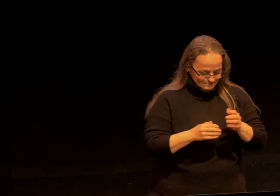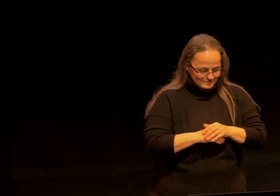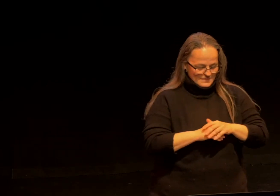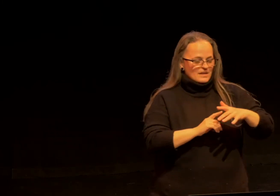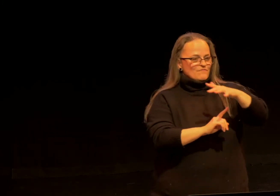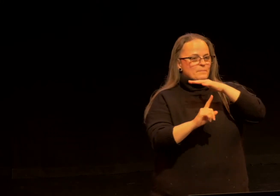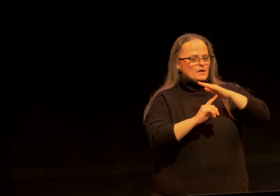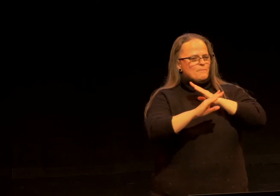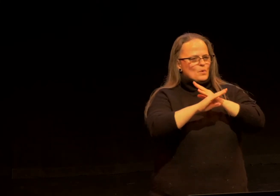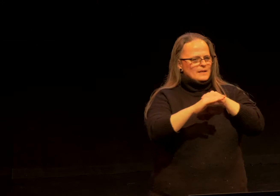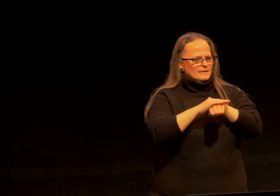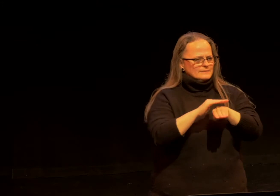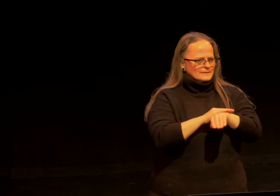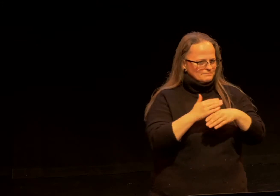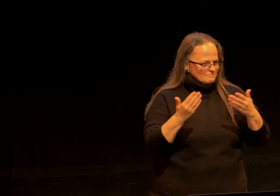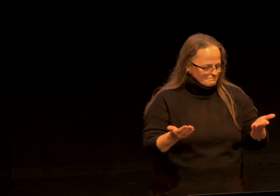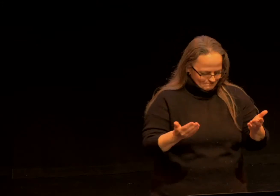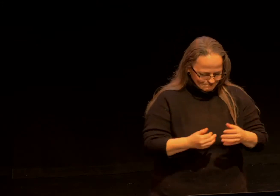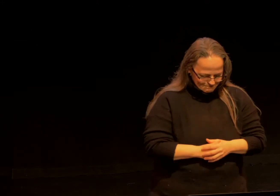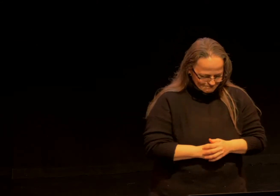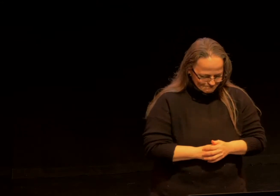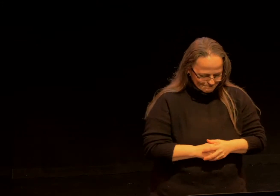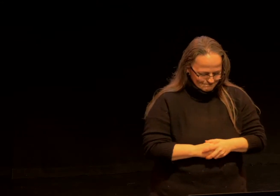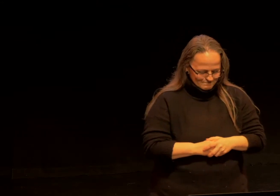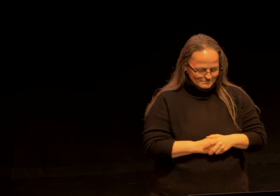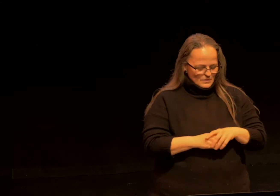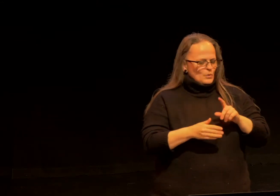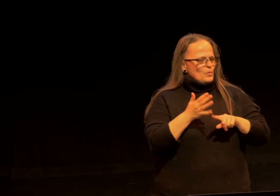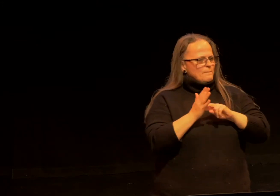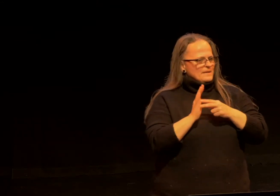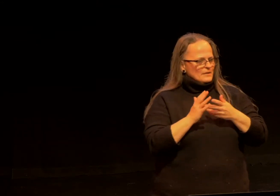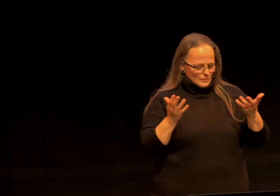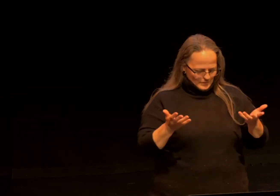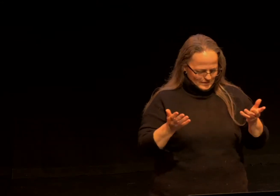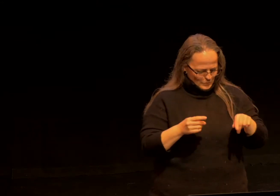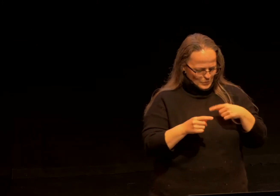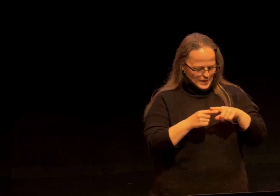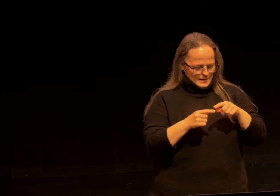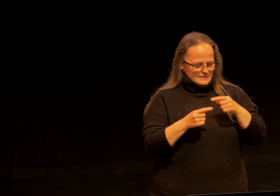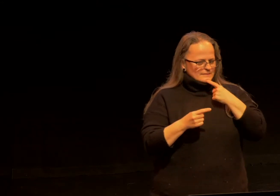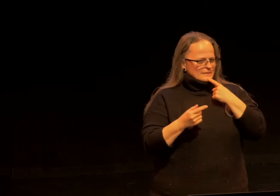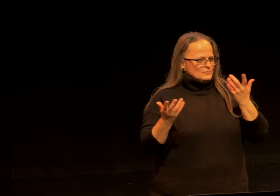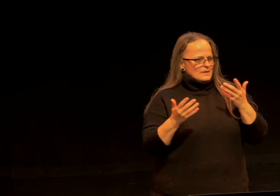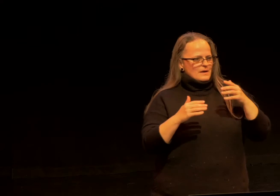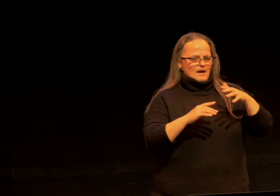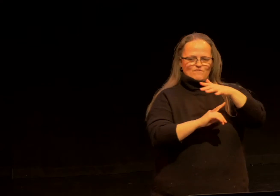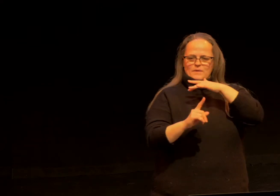So today's theme is environmental barriers to access and perhaps you're wondering,